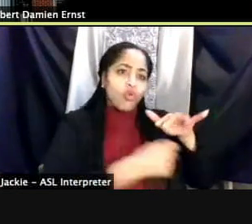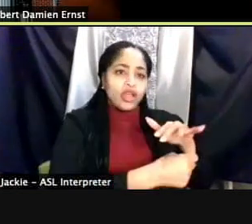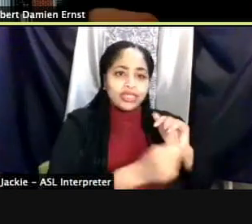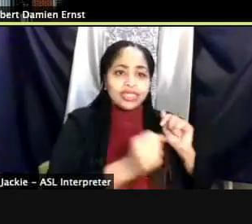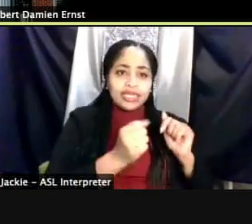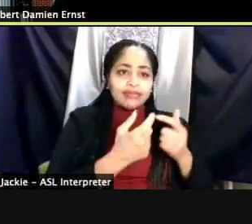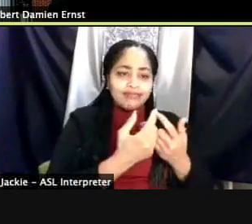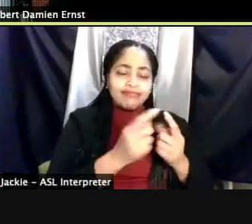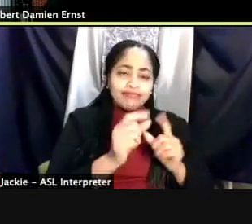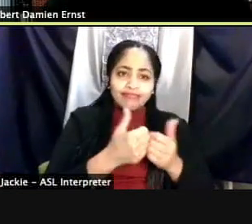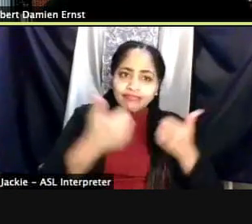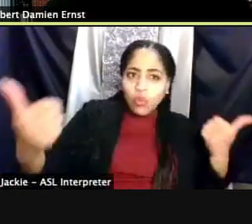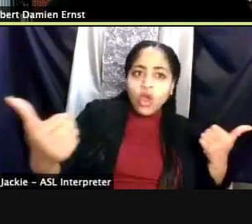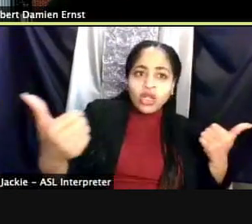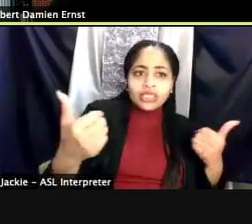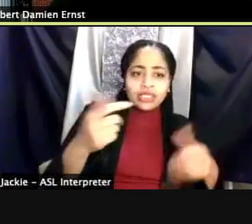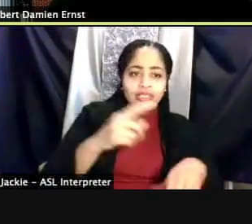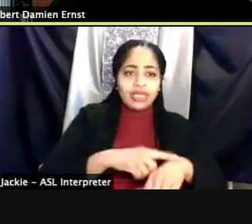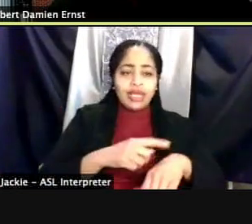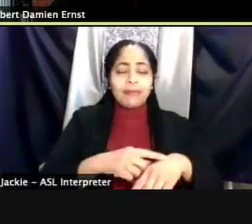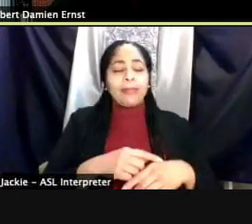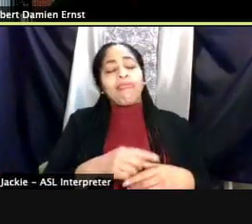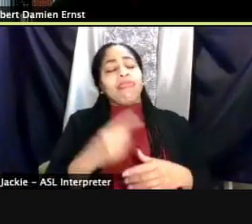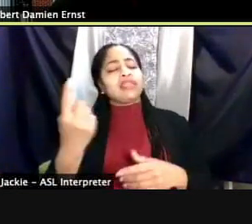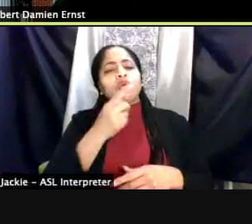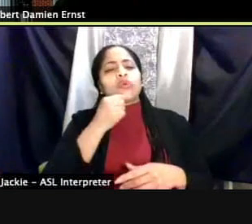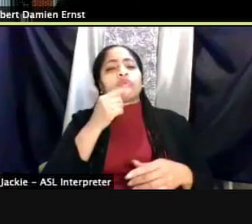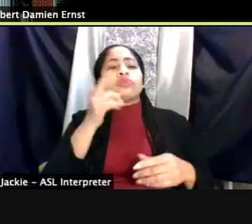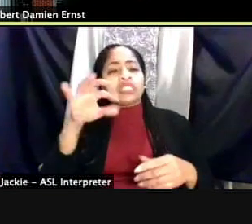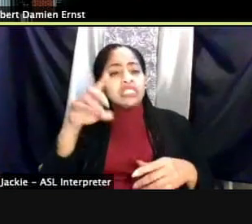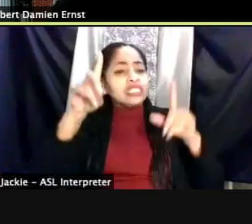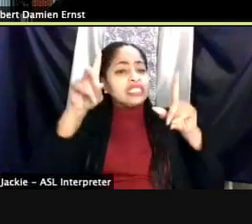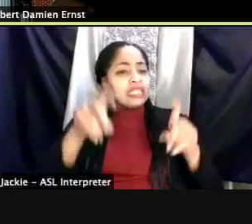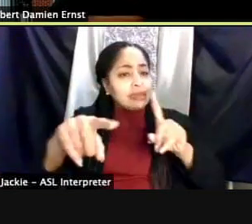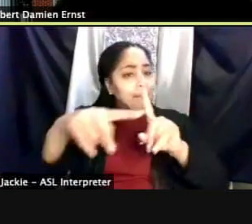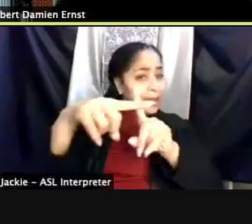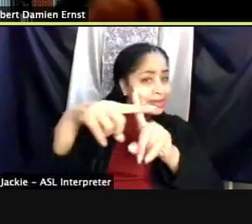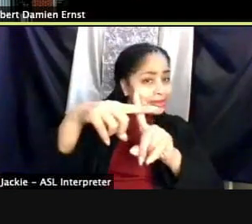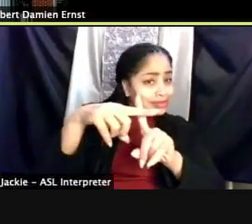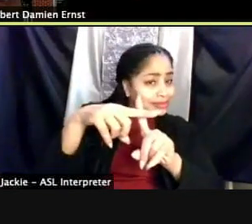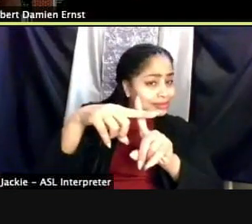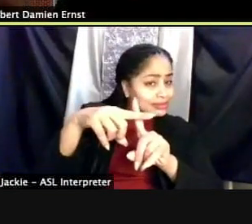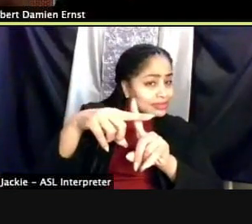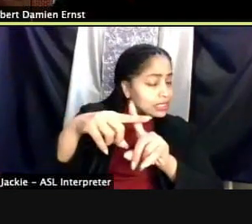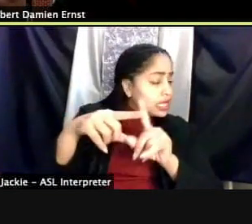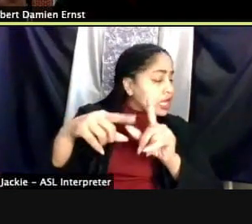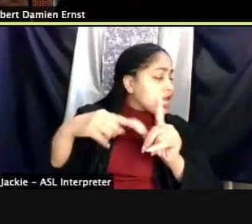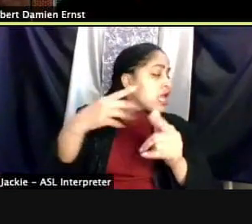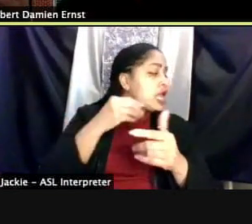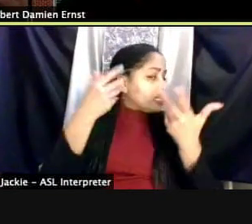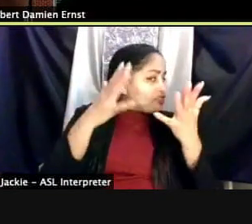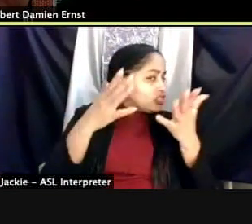Alternatively, someone who has tested positive and then serve their period of isolation.